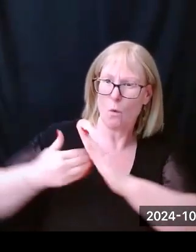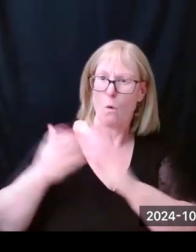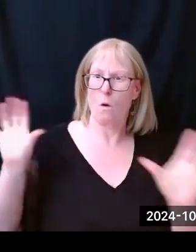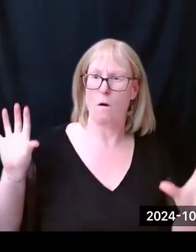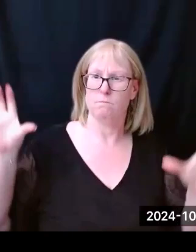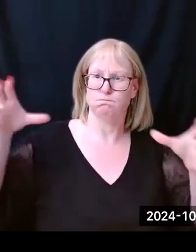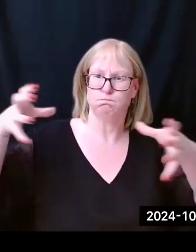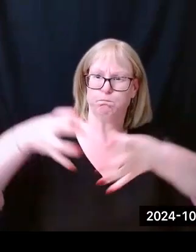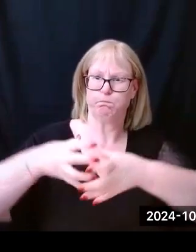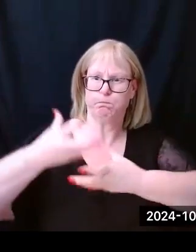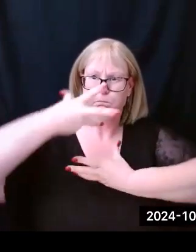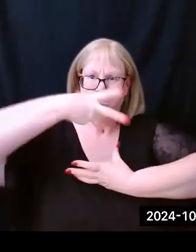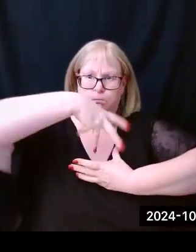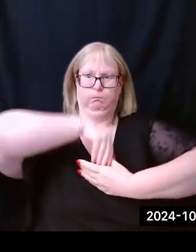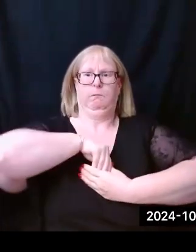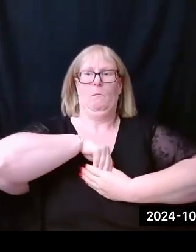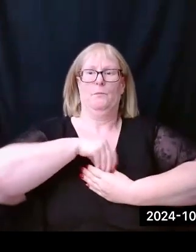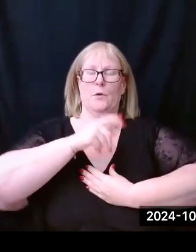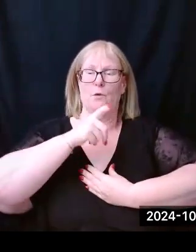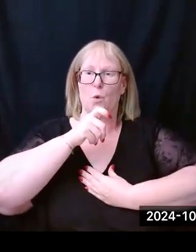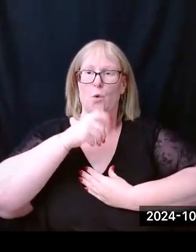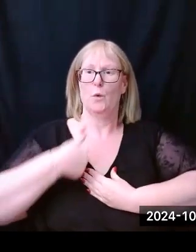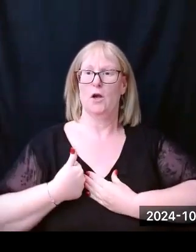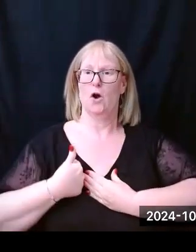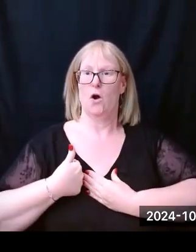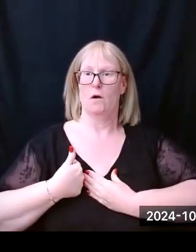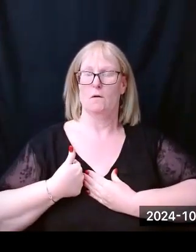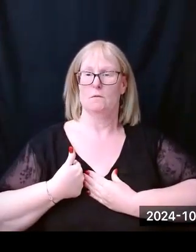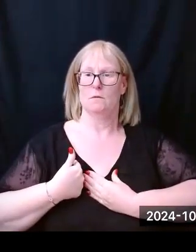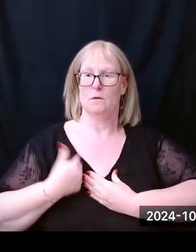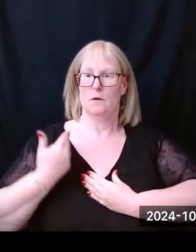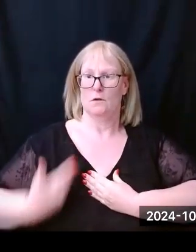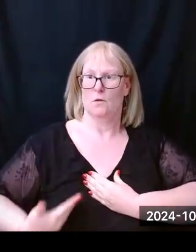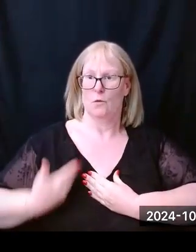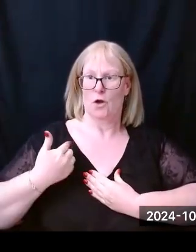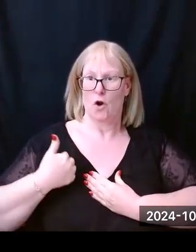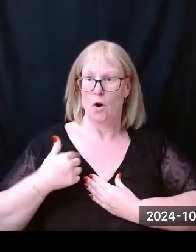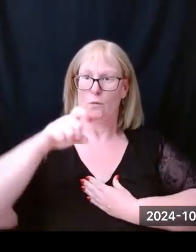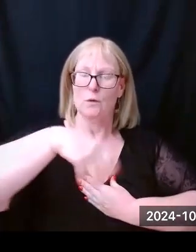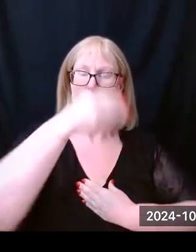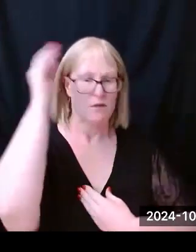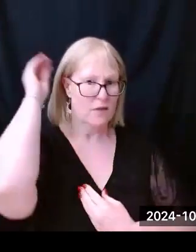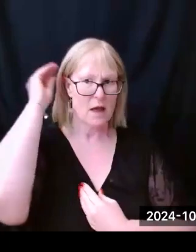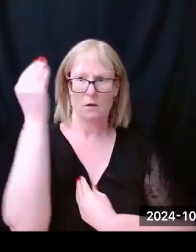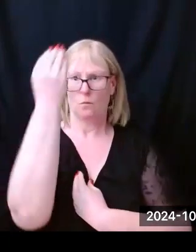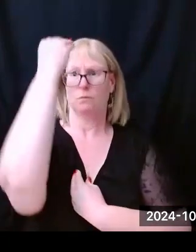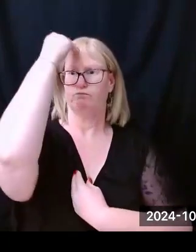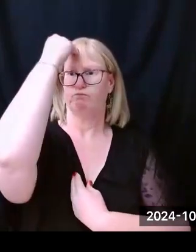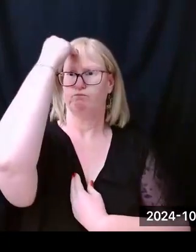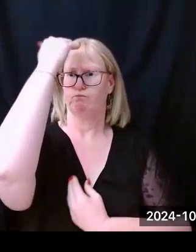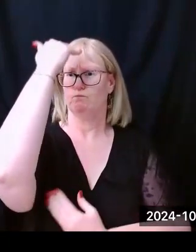And part of what we want to do is just bring that mindful level of awareness so that we can help package it as we think